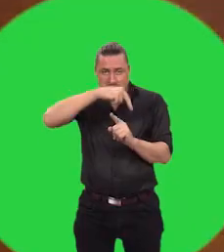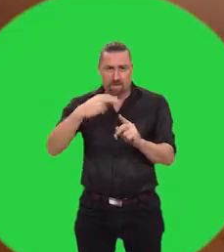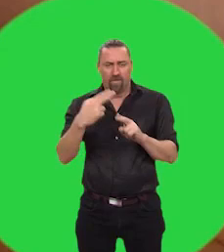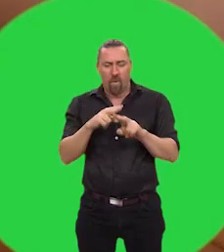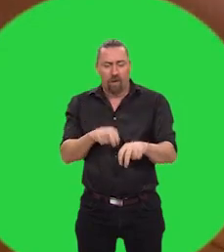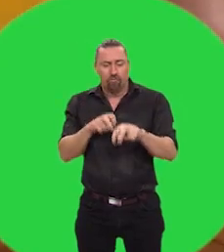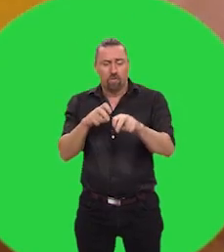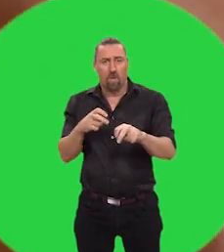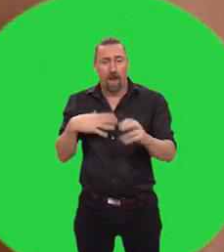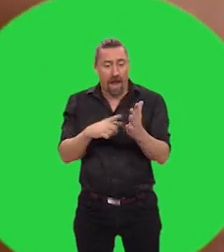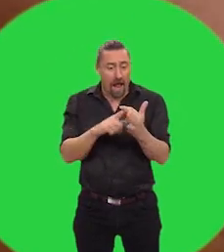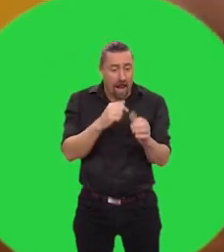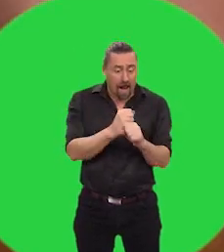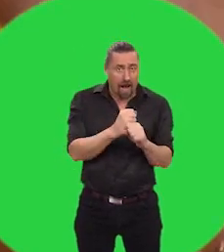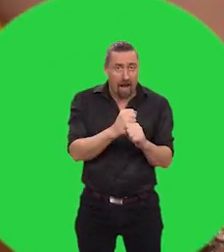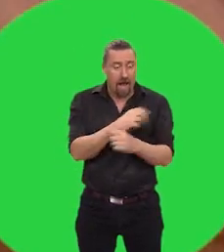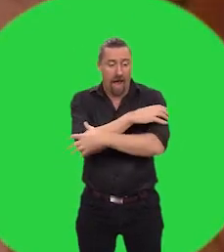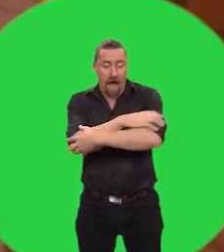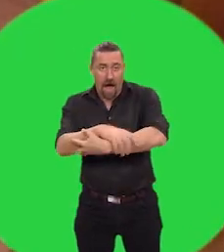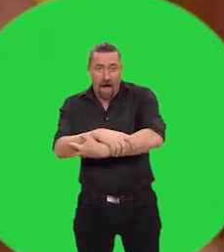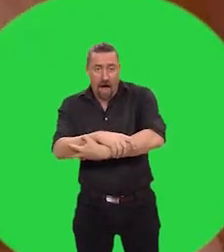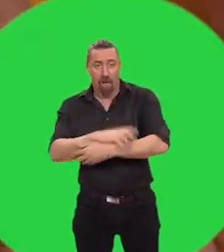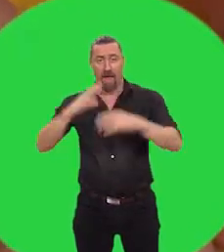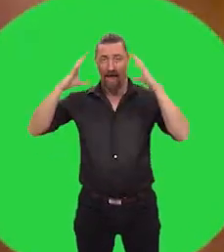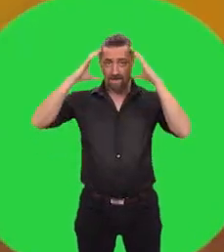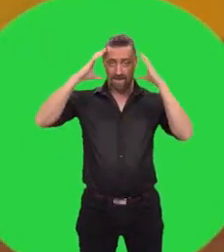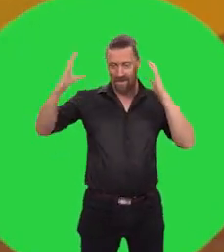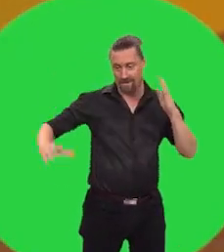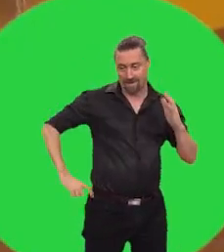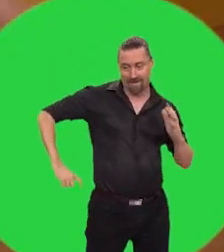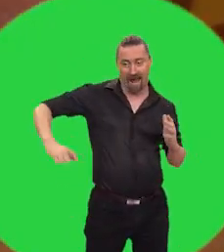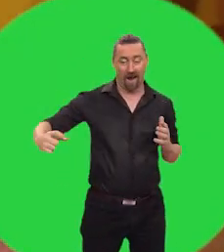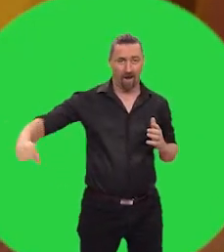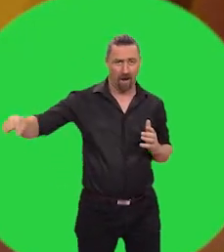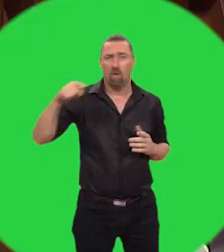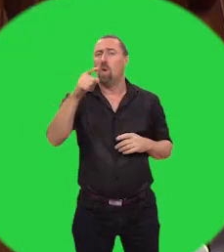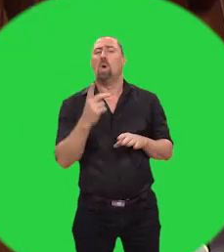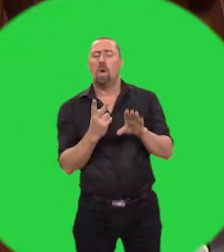We'll need some legs, some arms, a head and a tail. Now remember, if you're using scissors, get the grown up